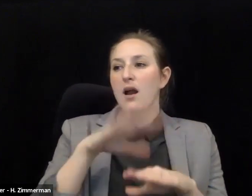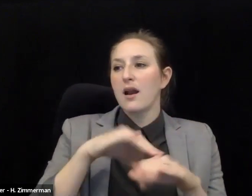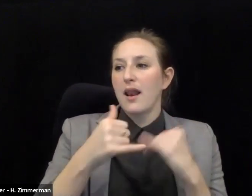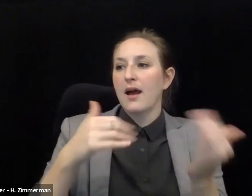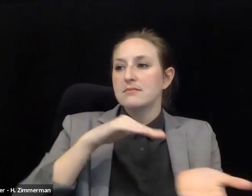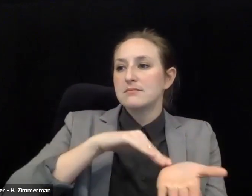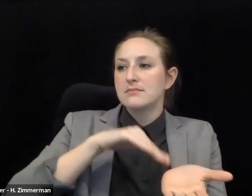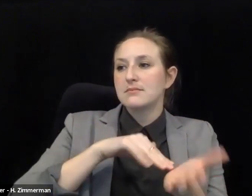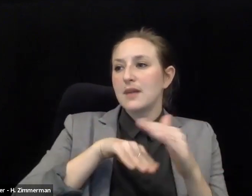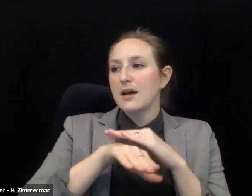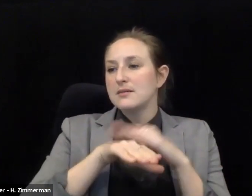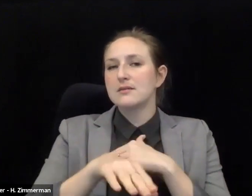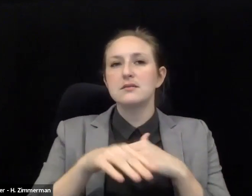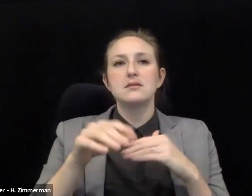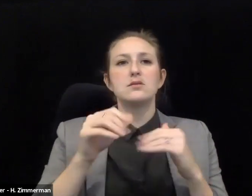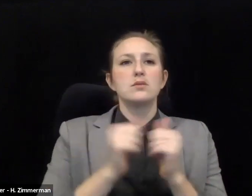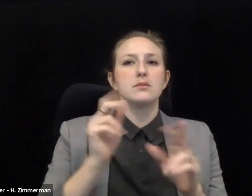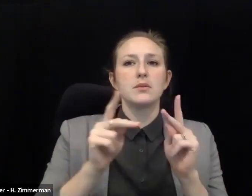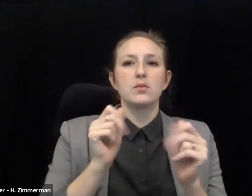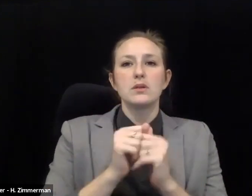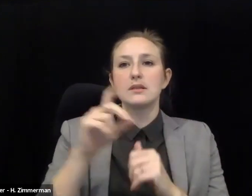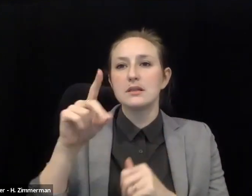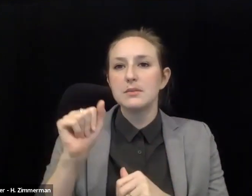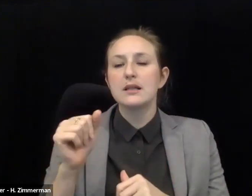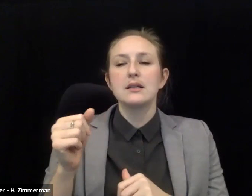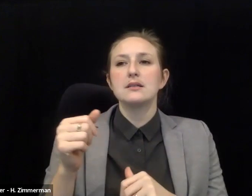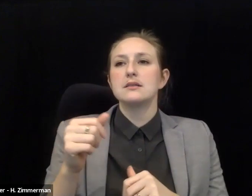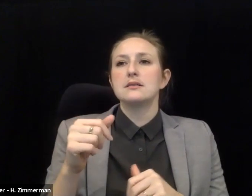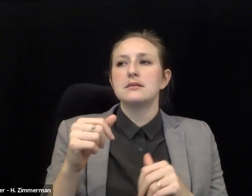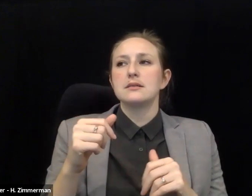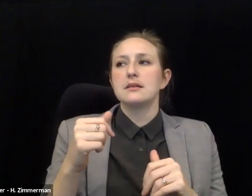with disabilities and that would have some of the access requirements that we were talking about